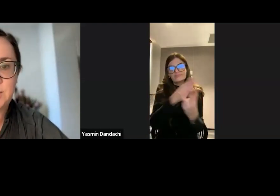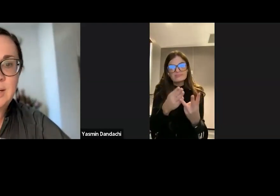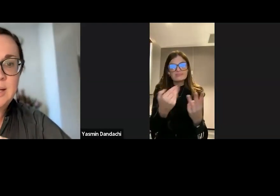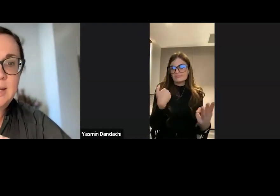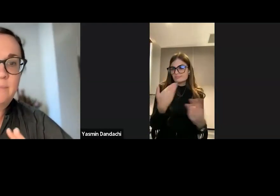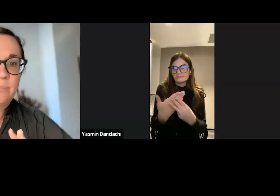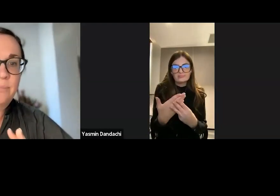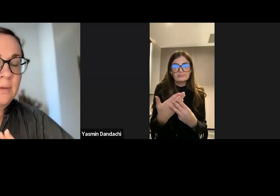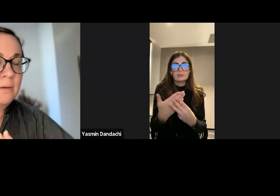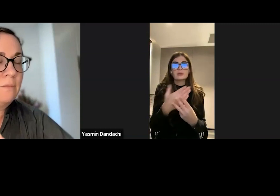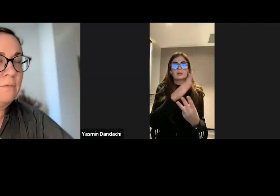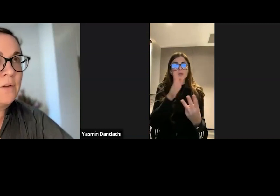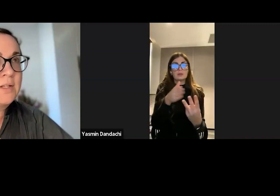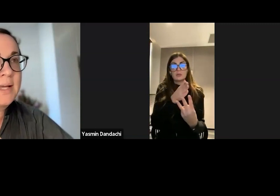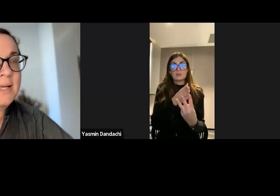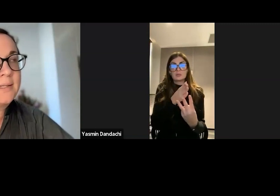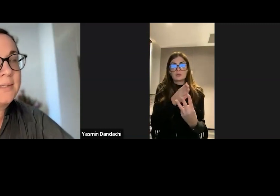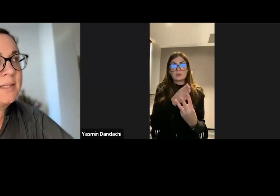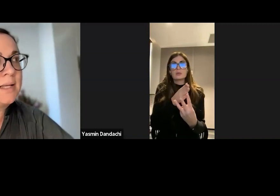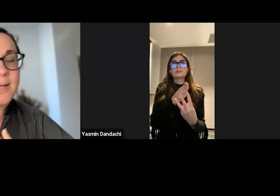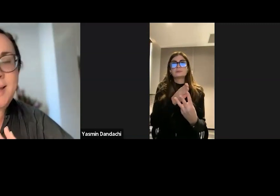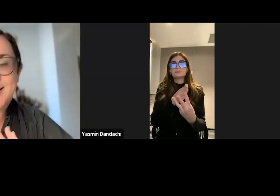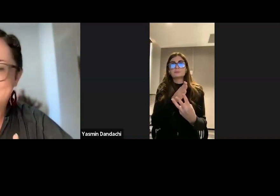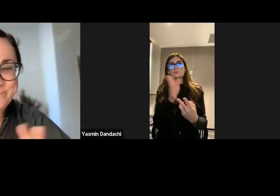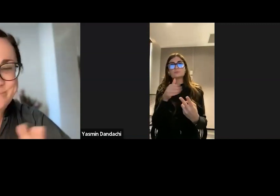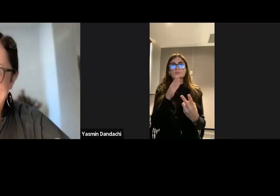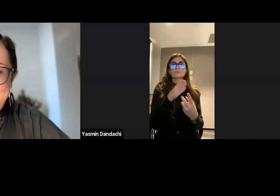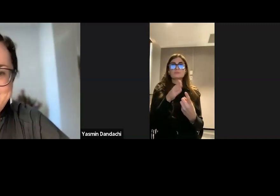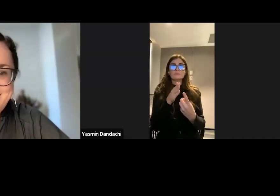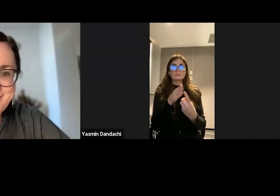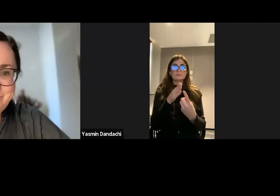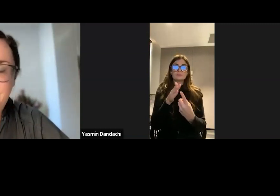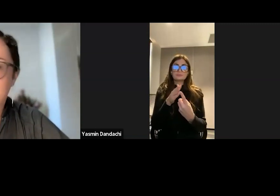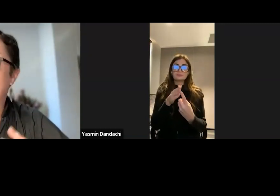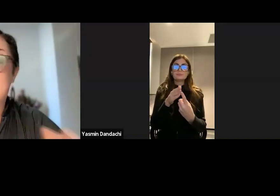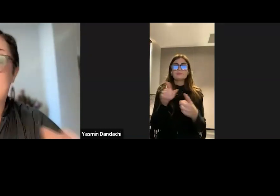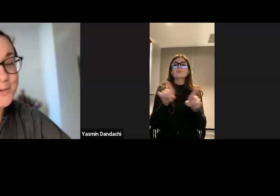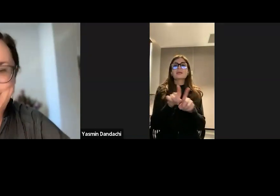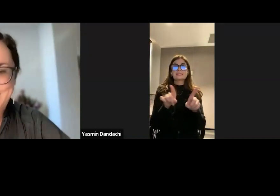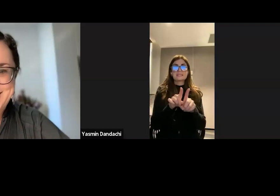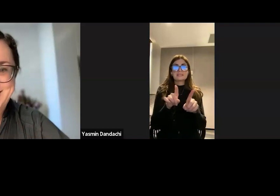So, first, I guess, is that like many other under-resourced